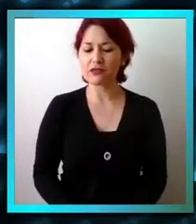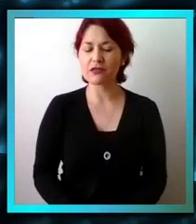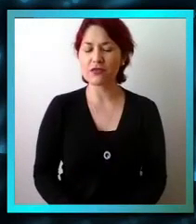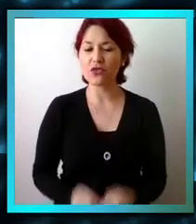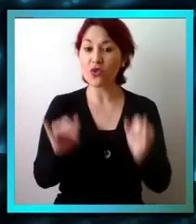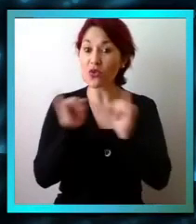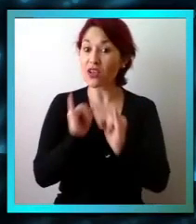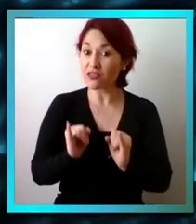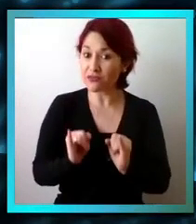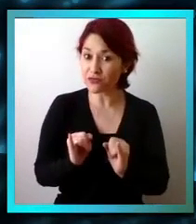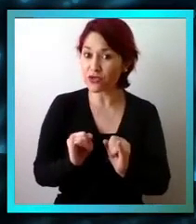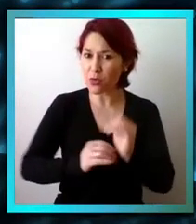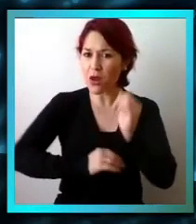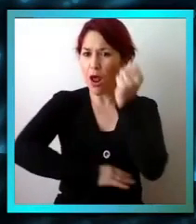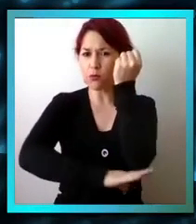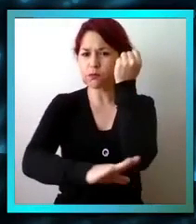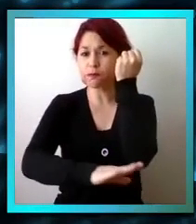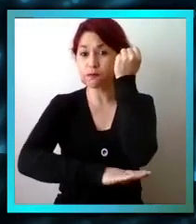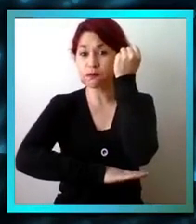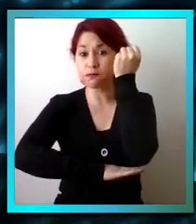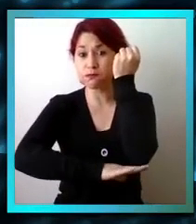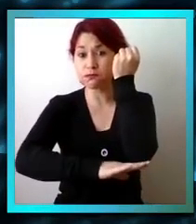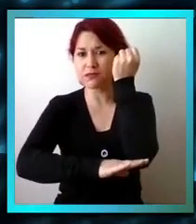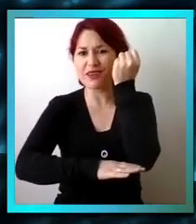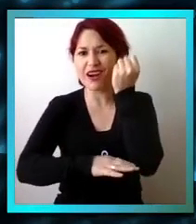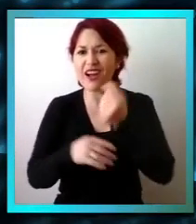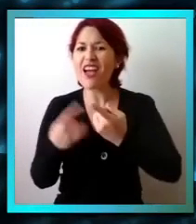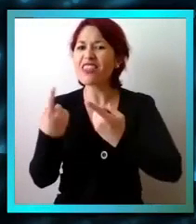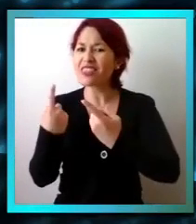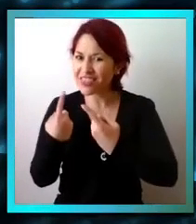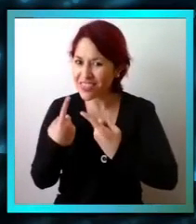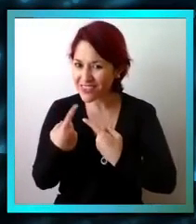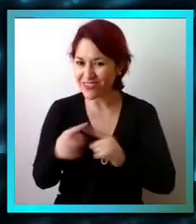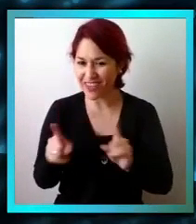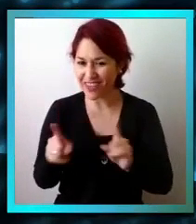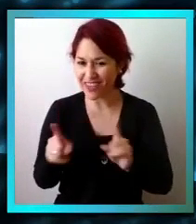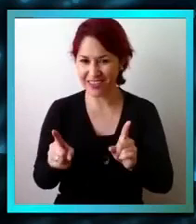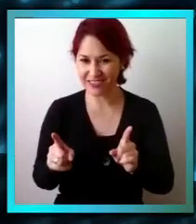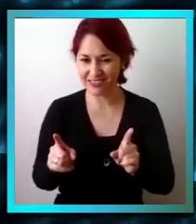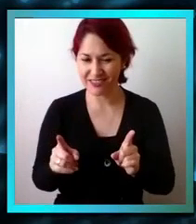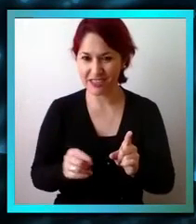specially designed for security needs uh and in our operating system in our platform